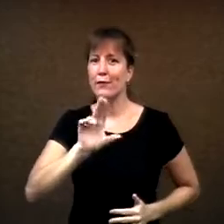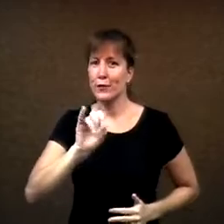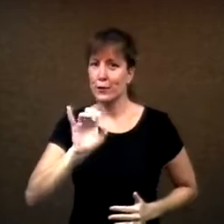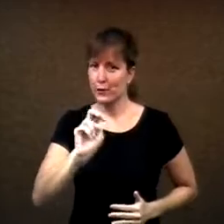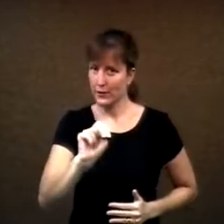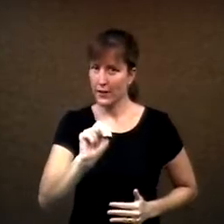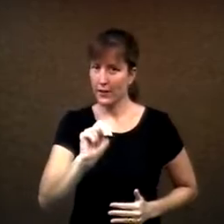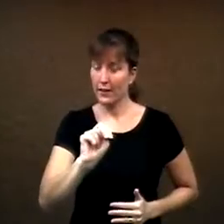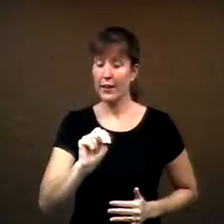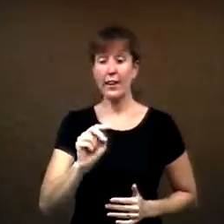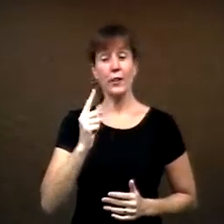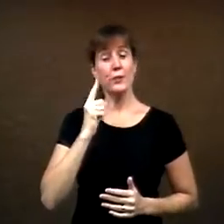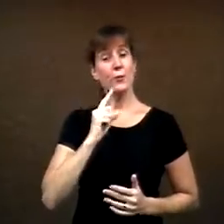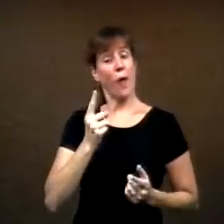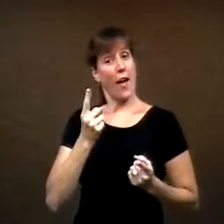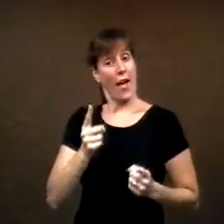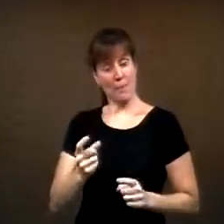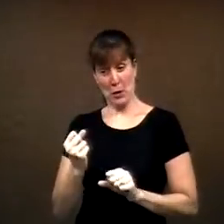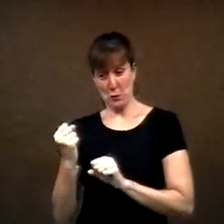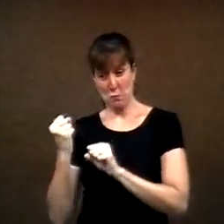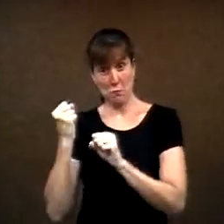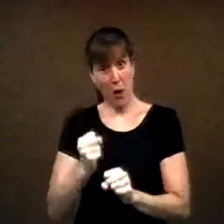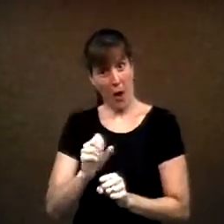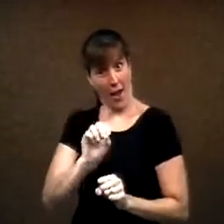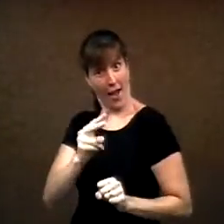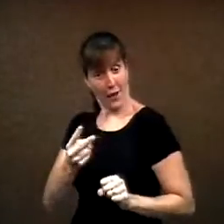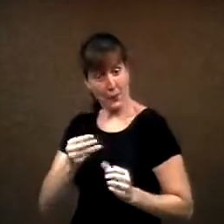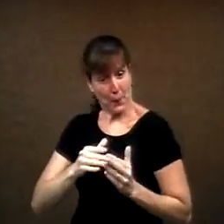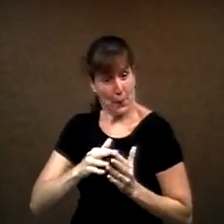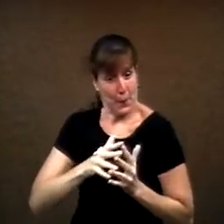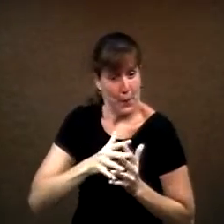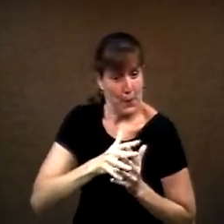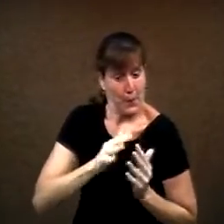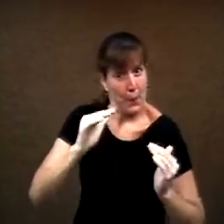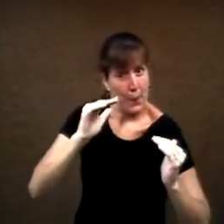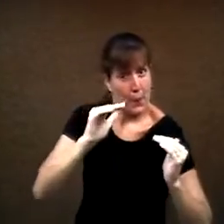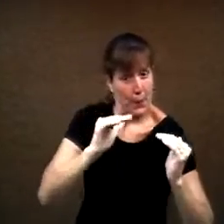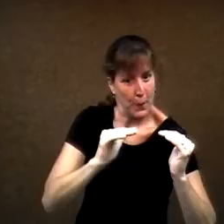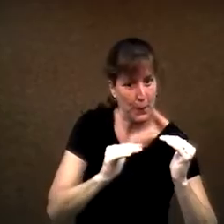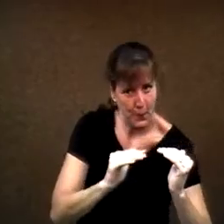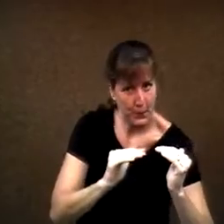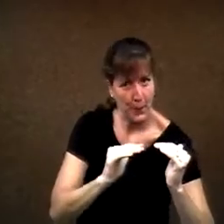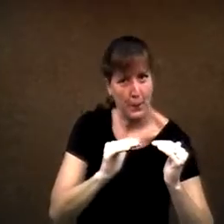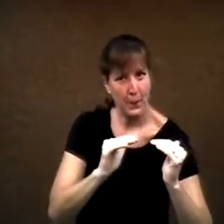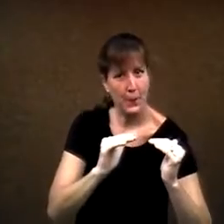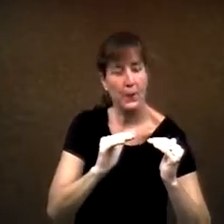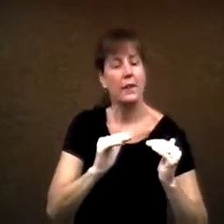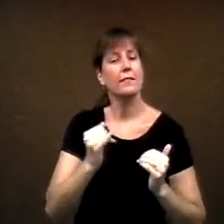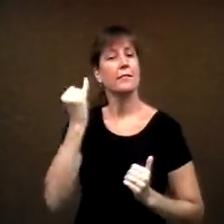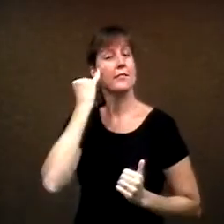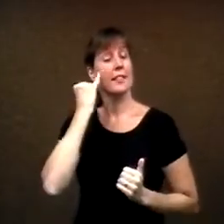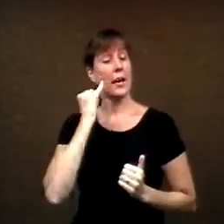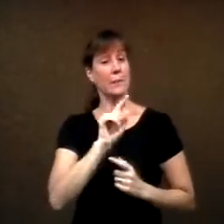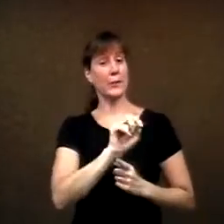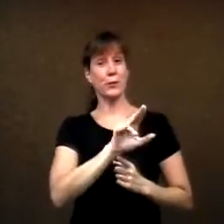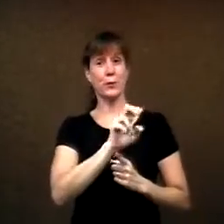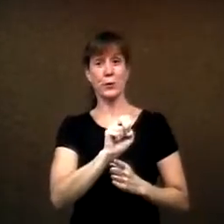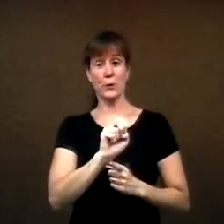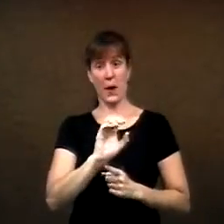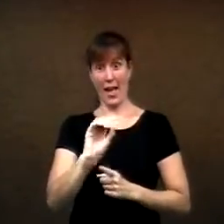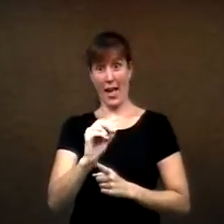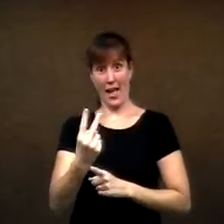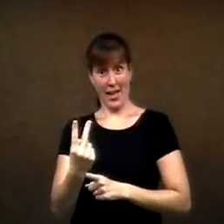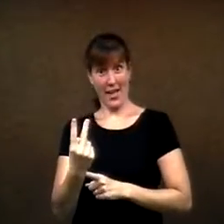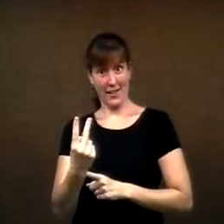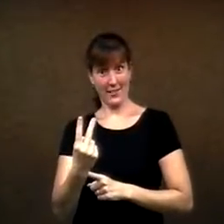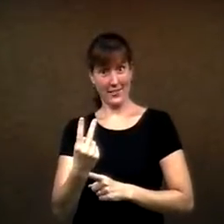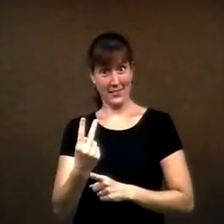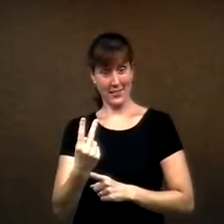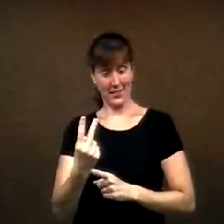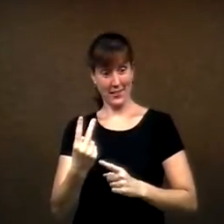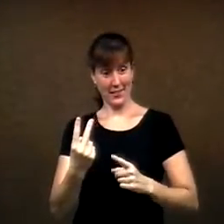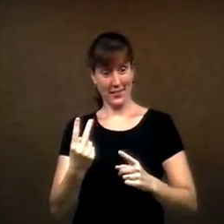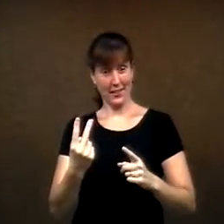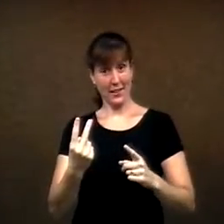concentration, towards areas of *low* concentration. For example, when tissues oxygen, umm, arrives,